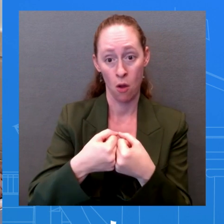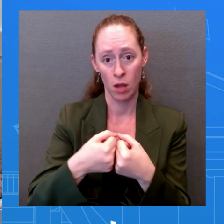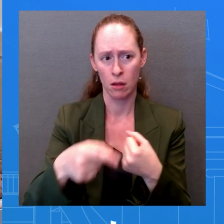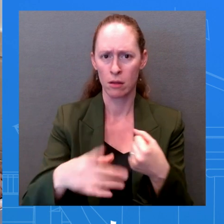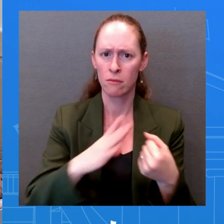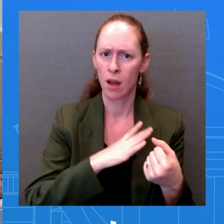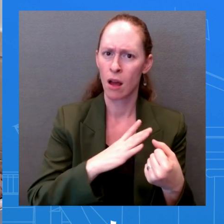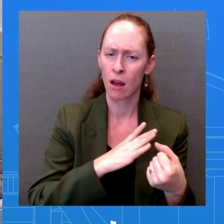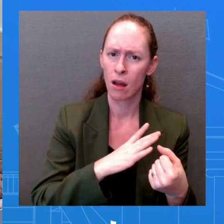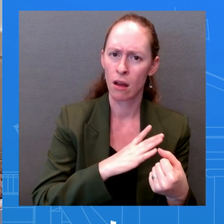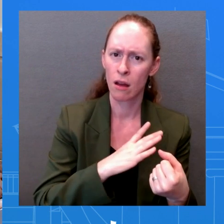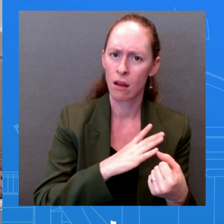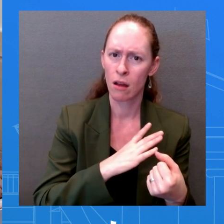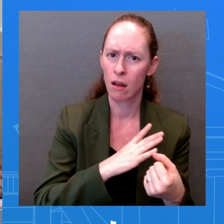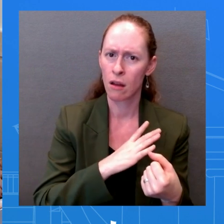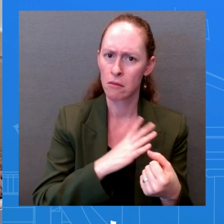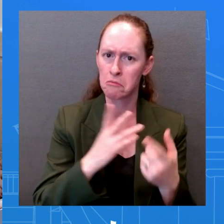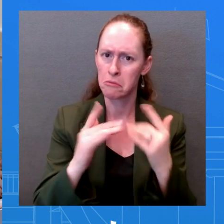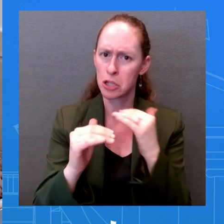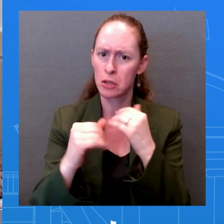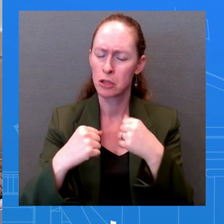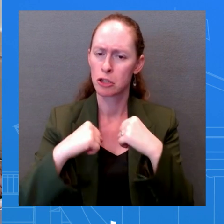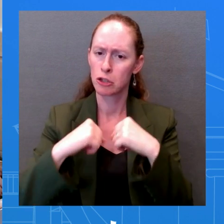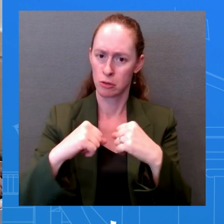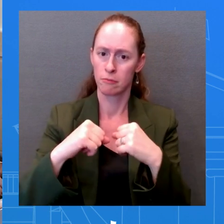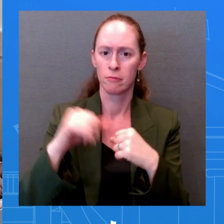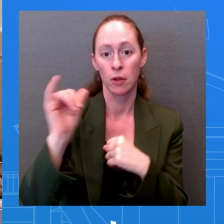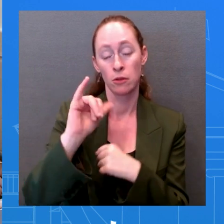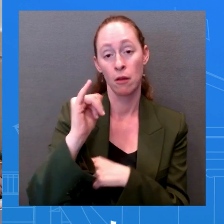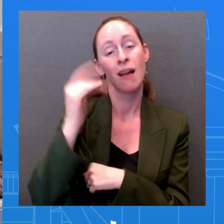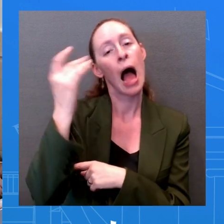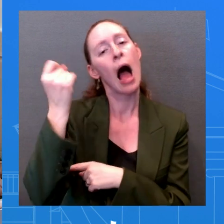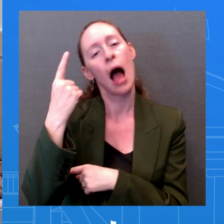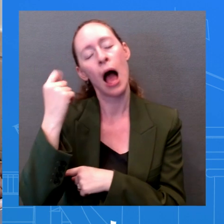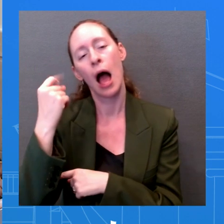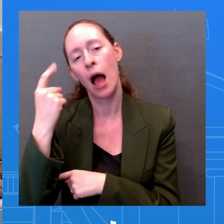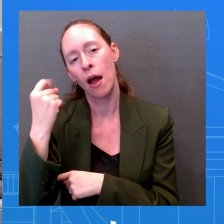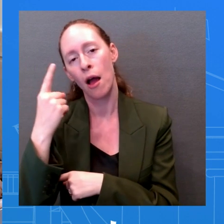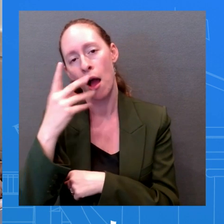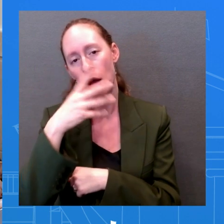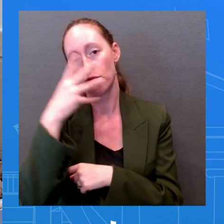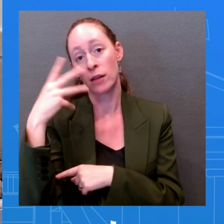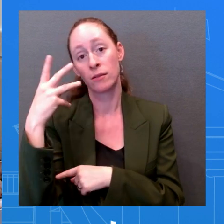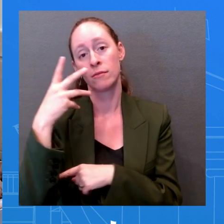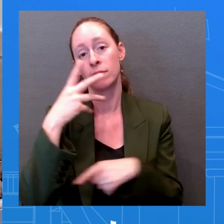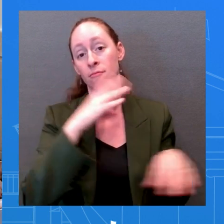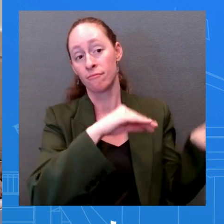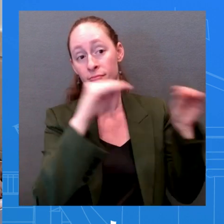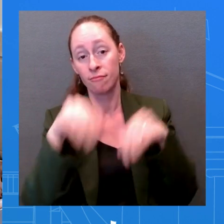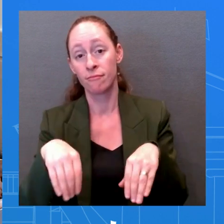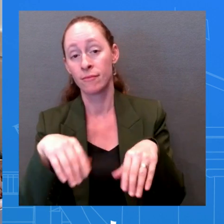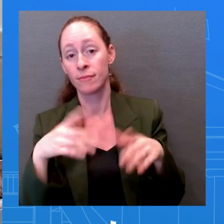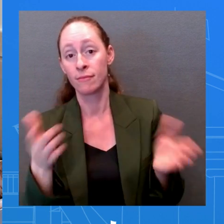and talked about the need to fix that. But does the White House stand by those comments that the border is secure?